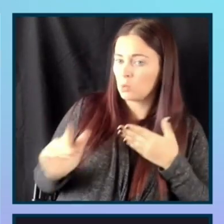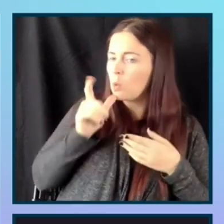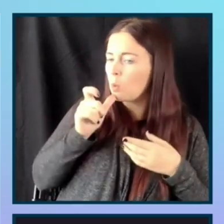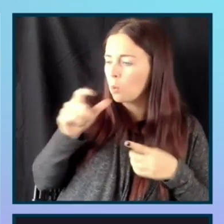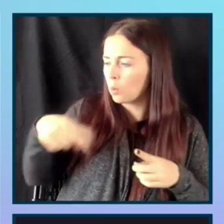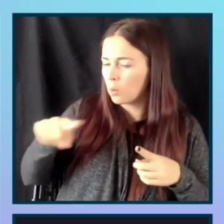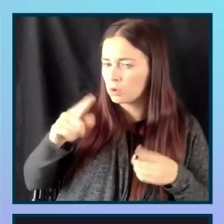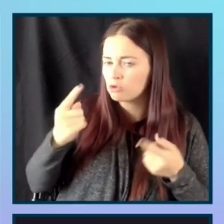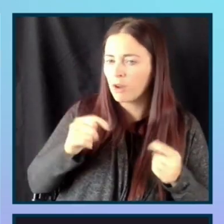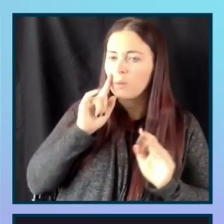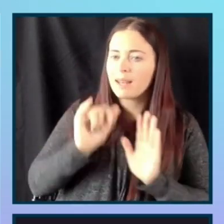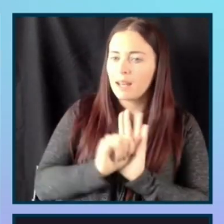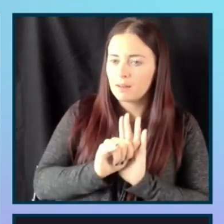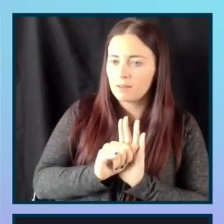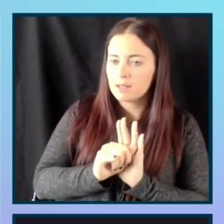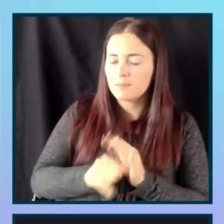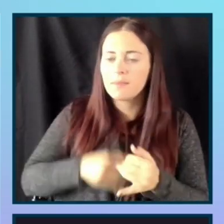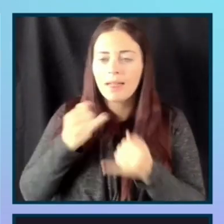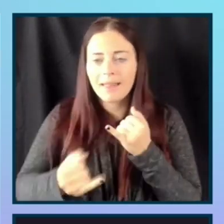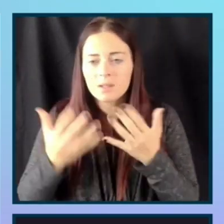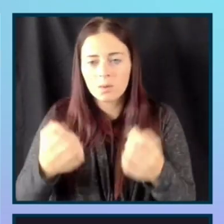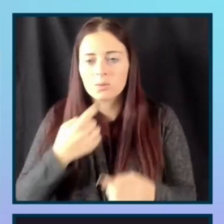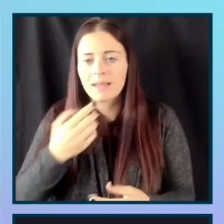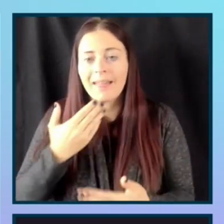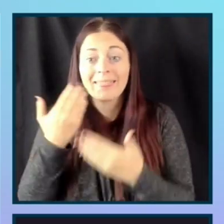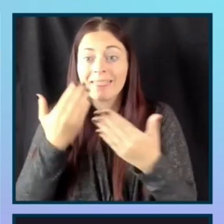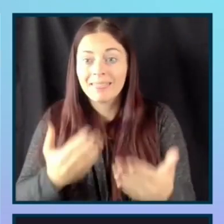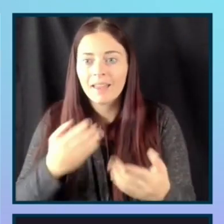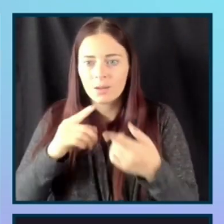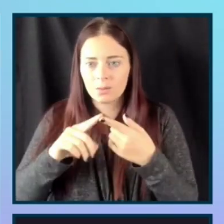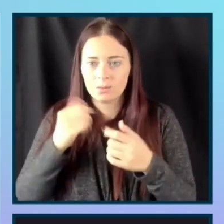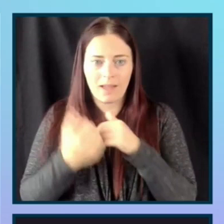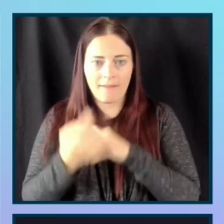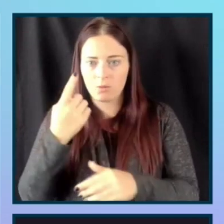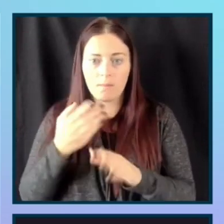So finally, I wanna say thank you to everybody. But before I say thank you to the community watching this.